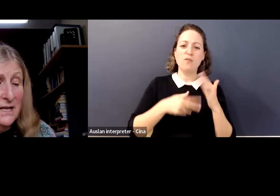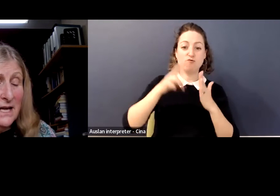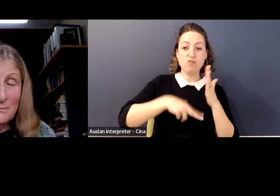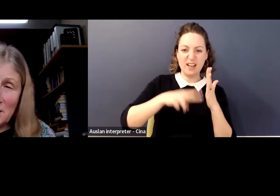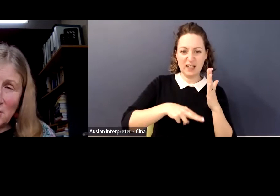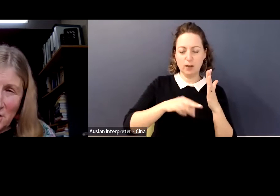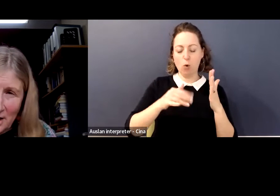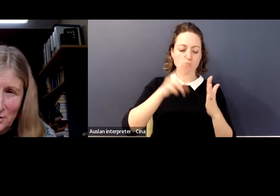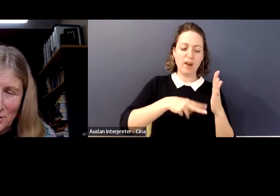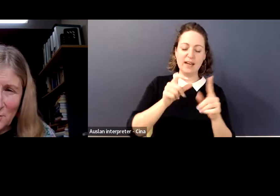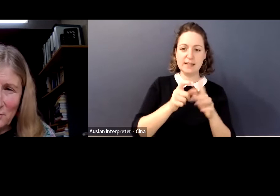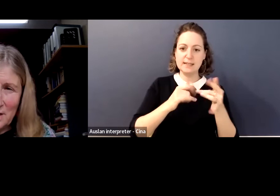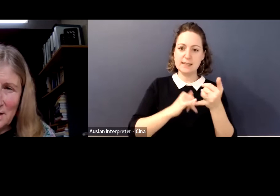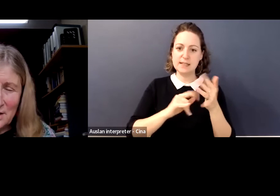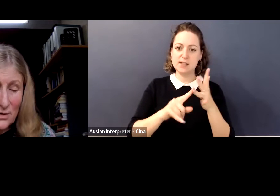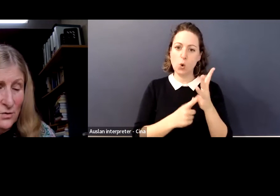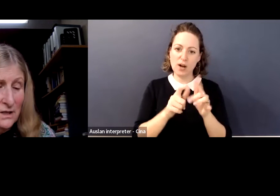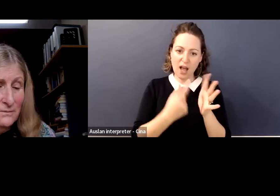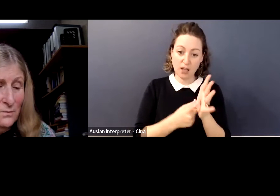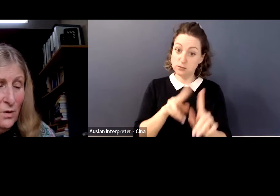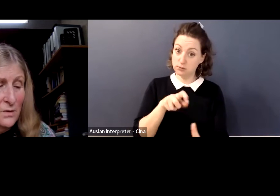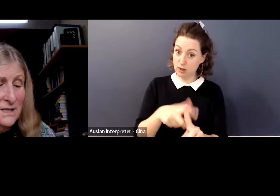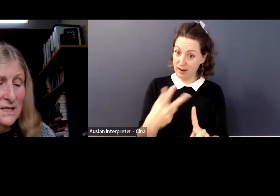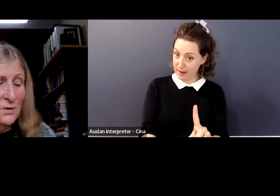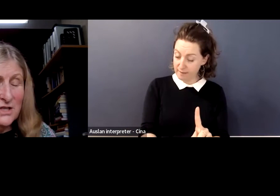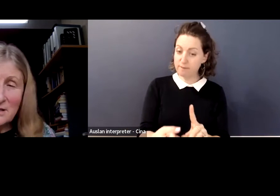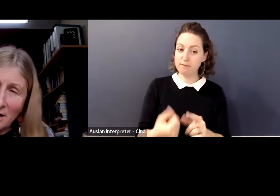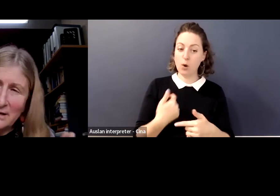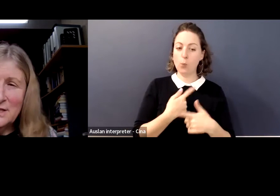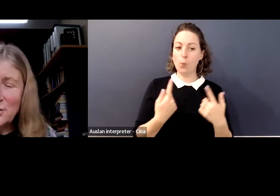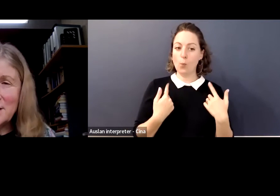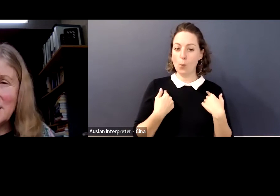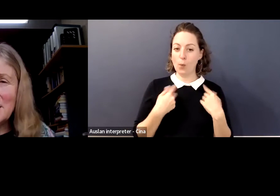and had been diagnosed with a reading disorder. What we see, which is kind of interesting,